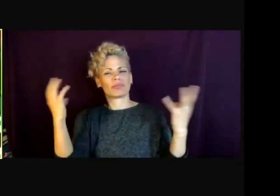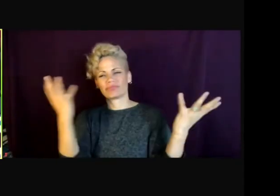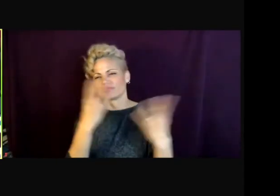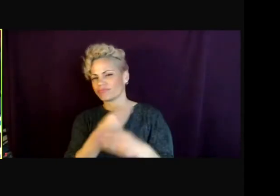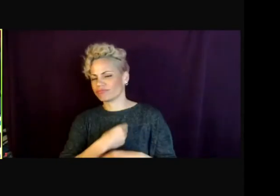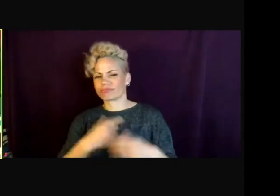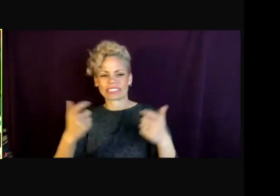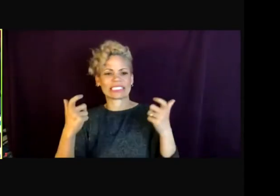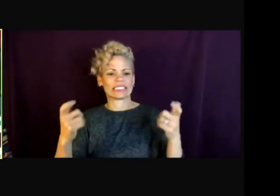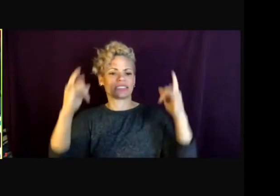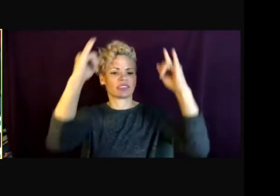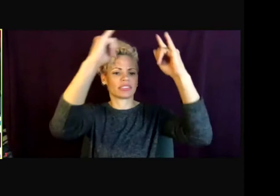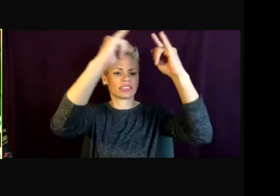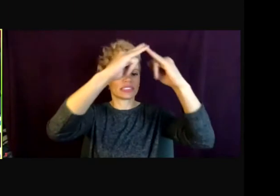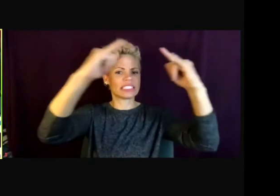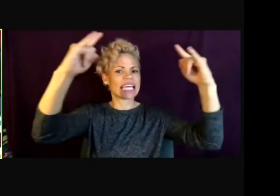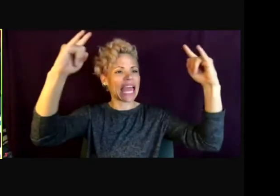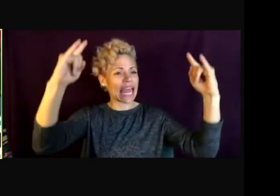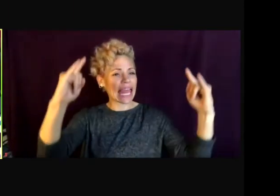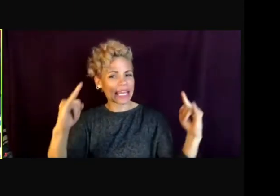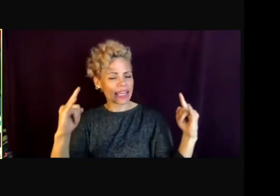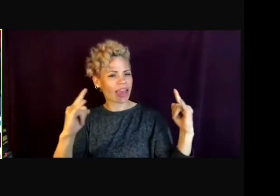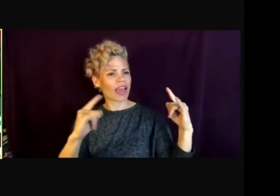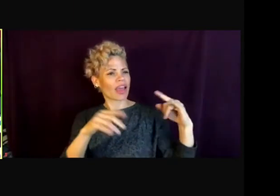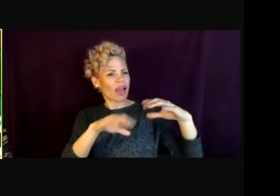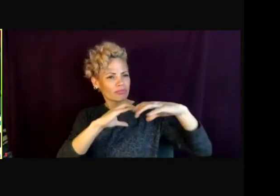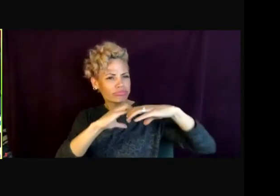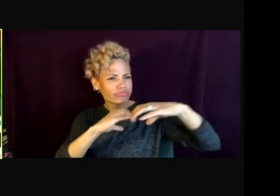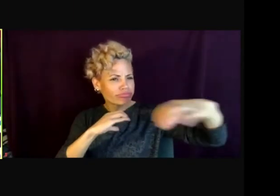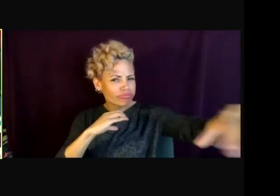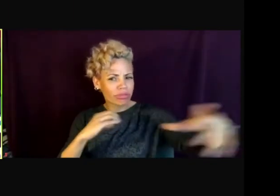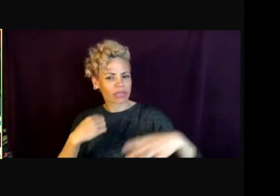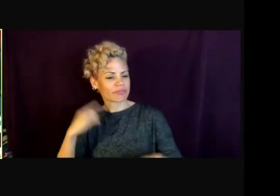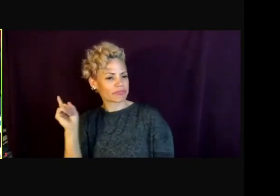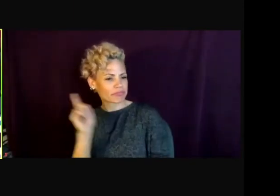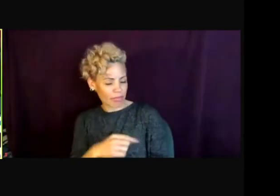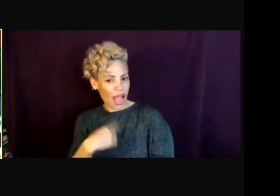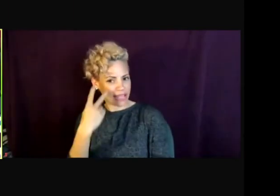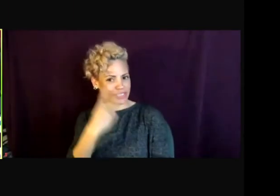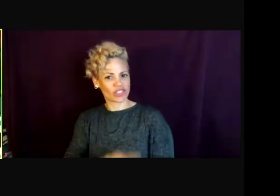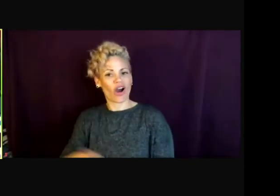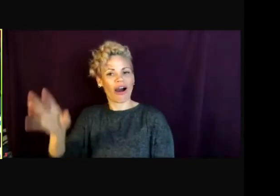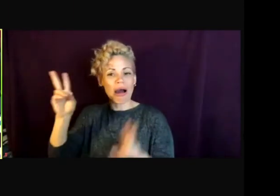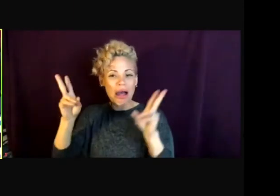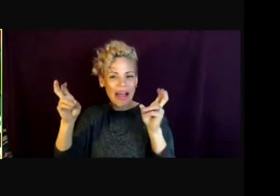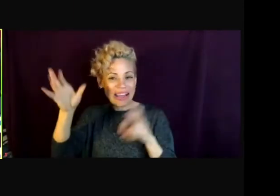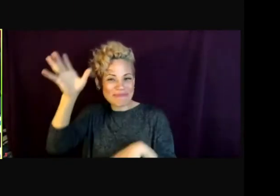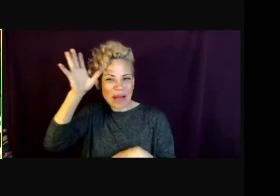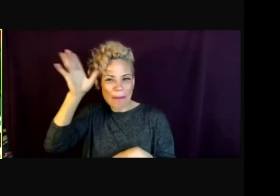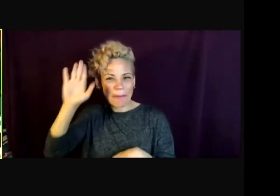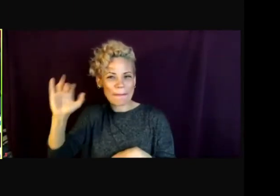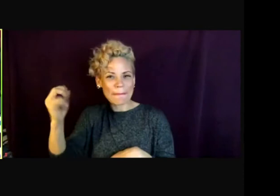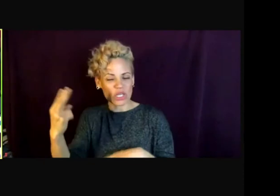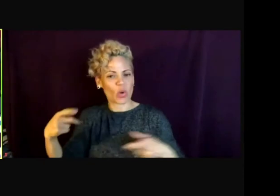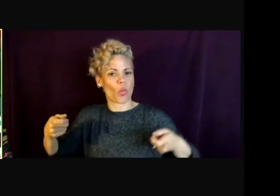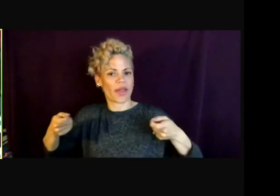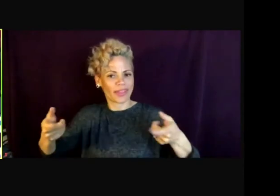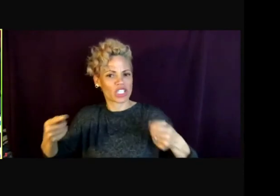and Papa Bush was in a wheelchair, and he came rolling out. And when I saw him, I went over to say hello.